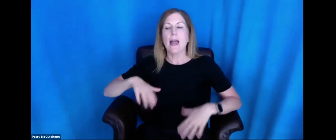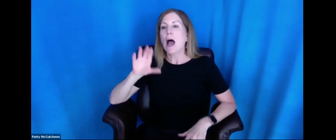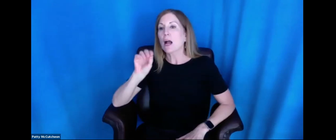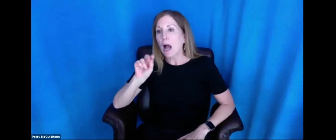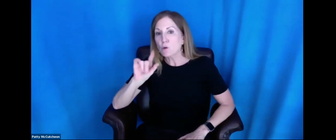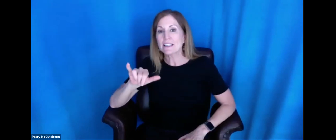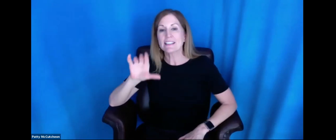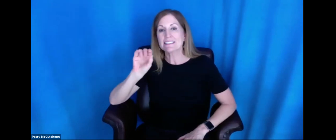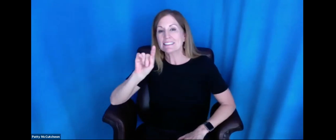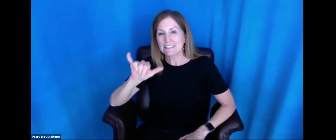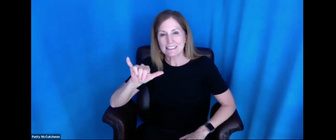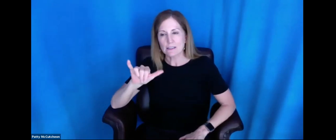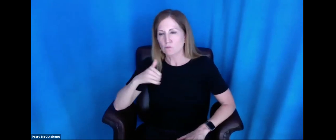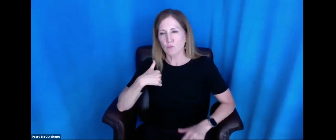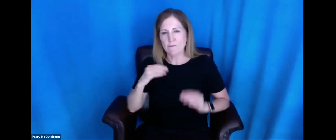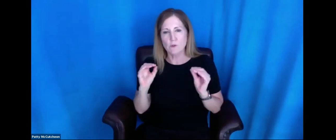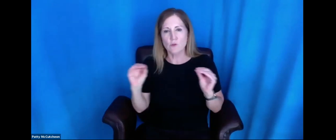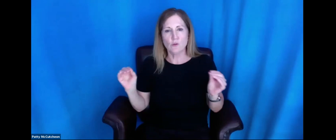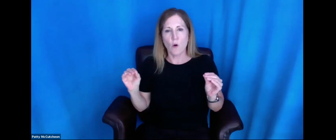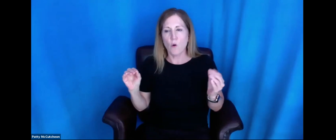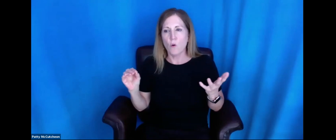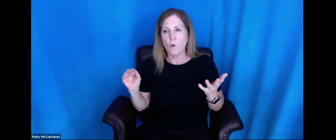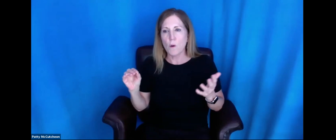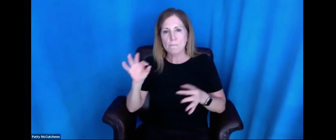city, because we don't have a any ballot in our office.